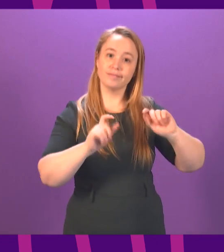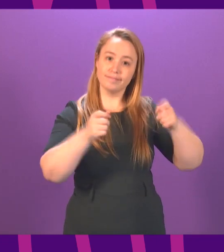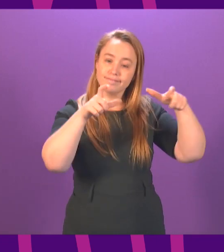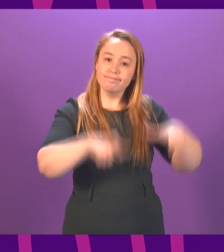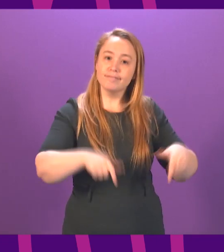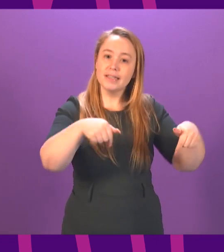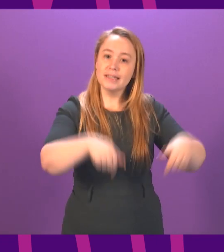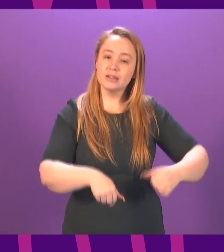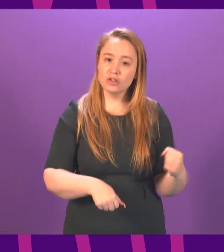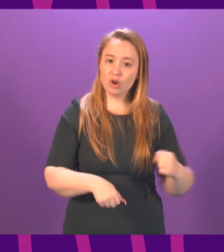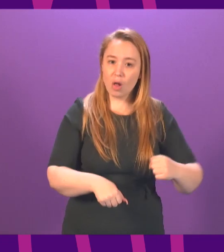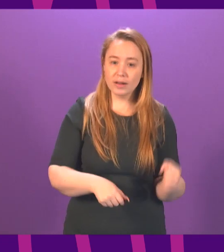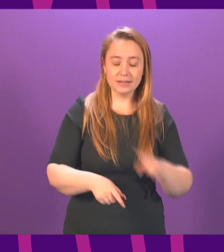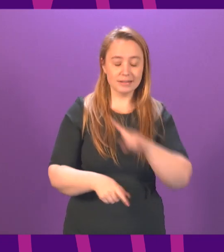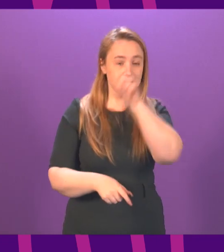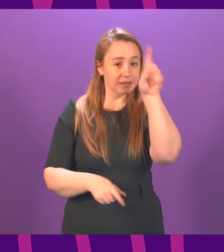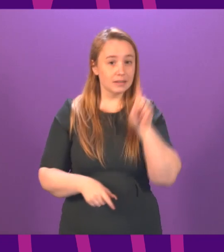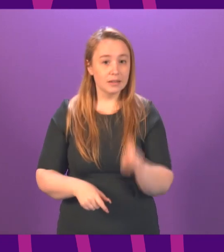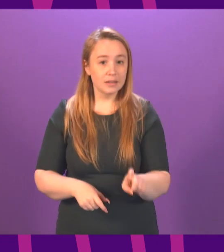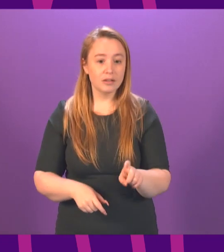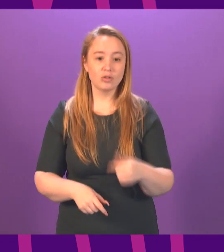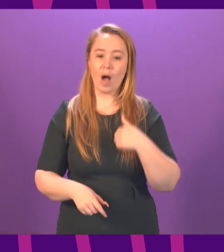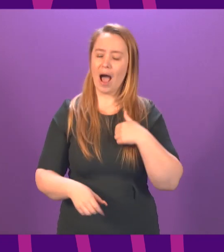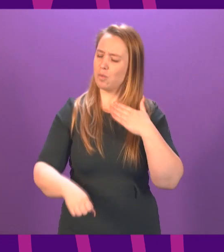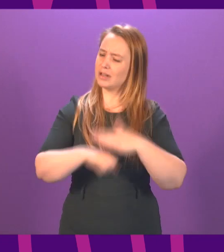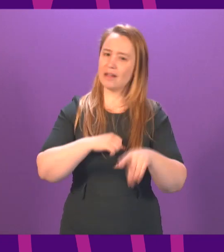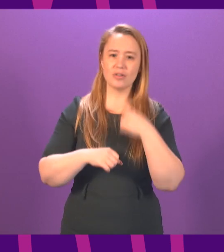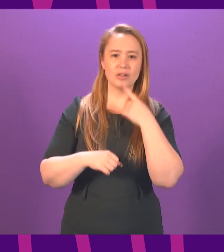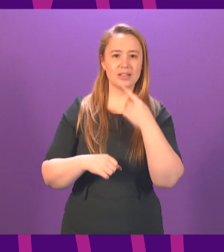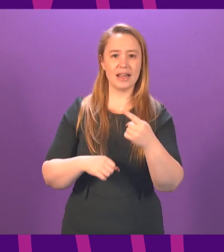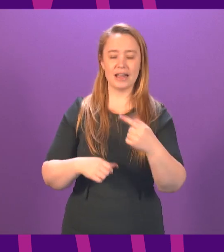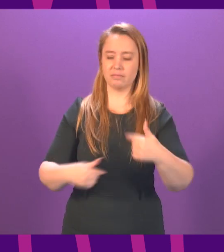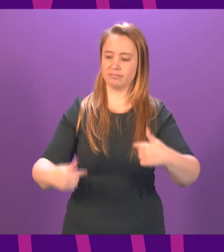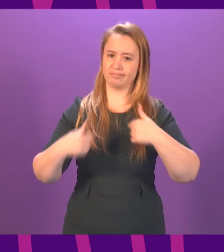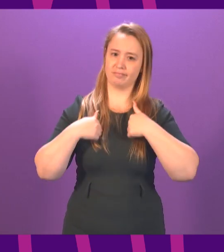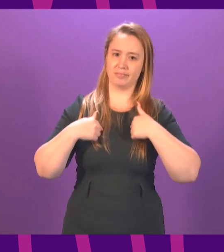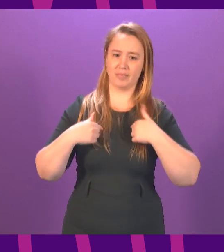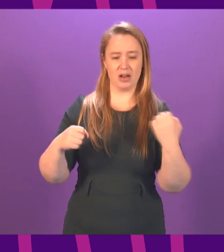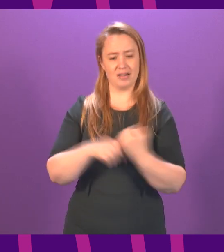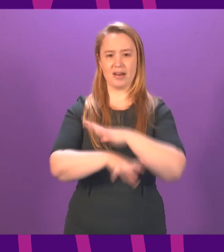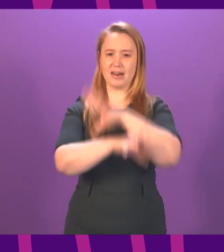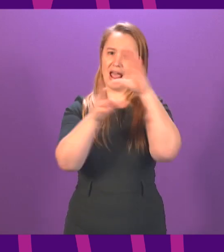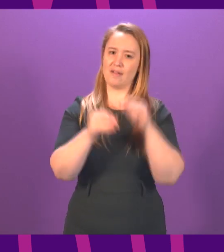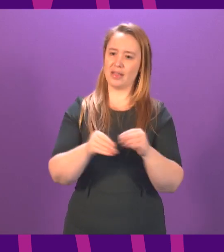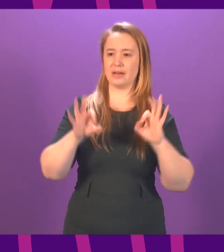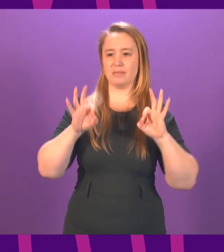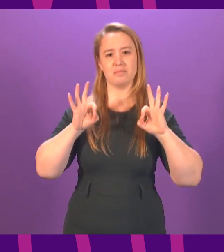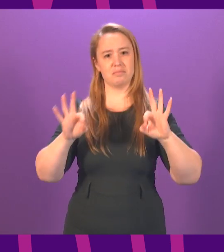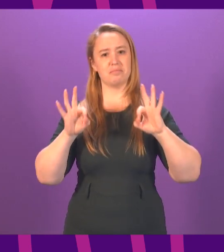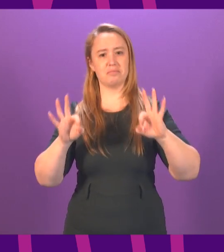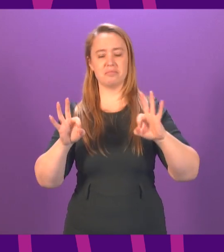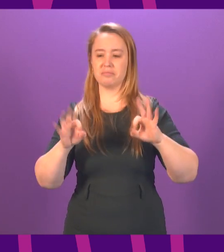I will never stand here and pretend that we did everything that we possibly could